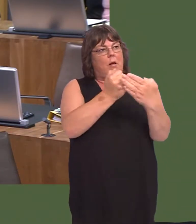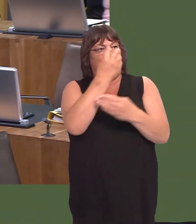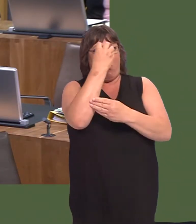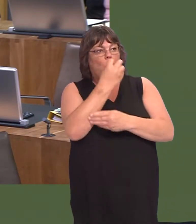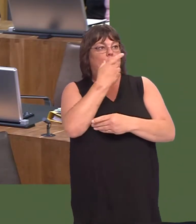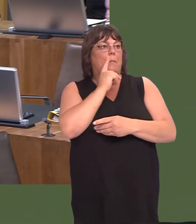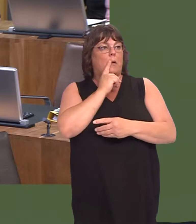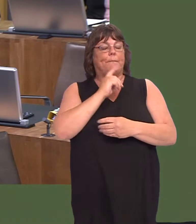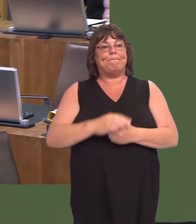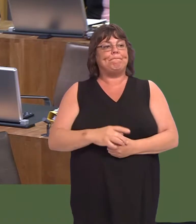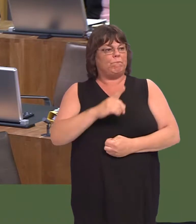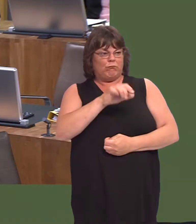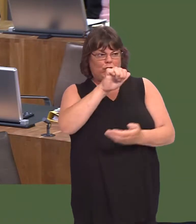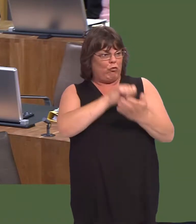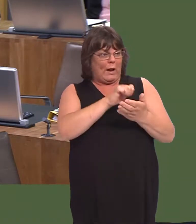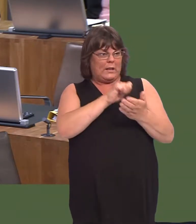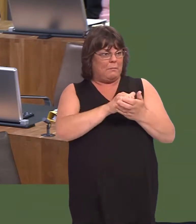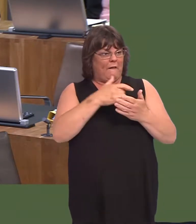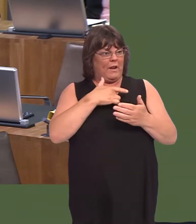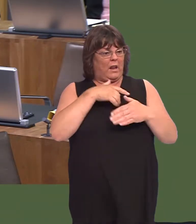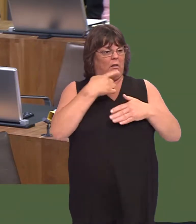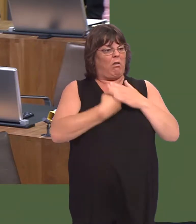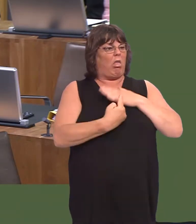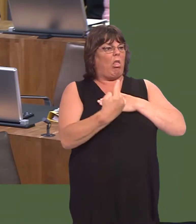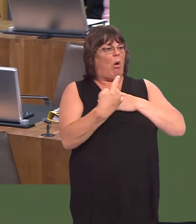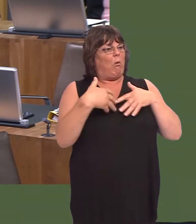The Memberís right to say that isolation and loneliness is a particular issue, particularly